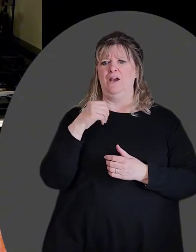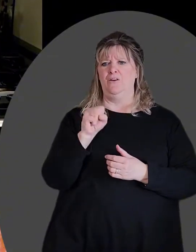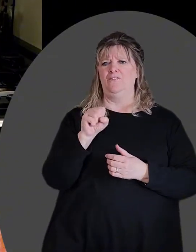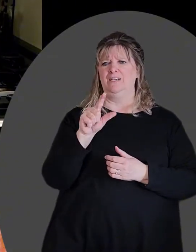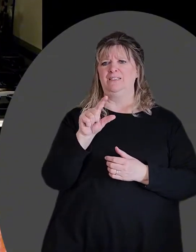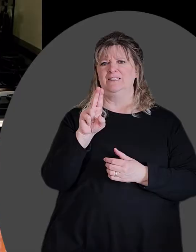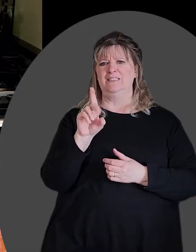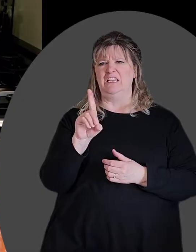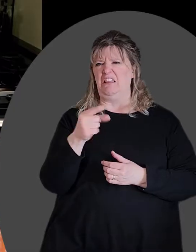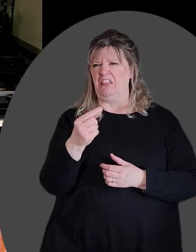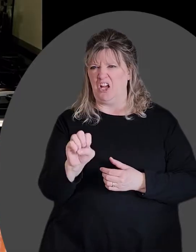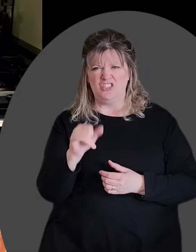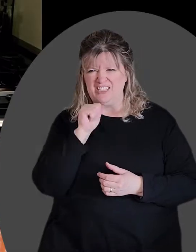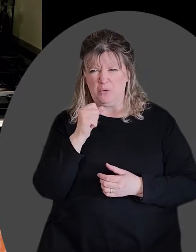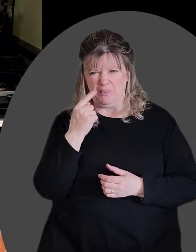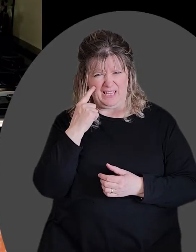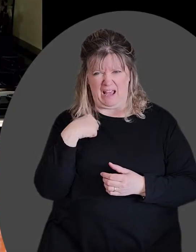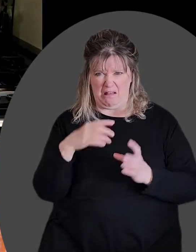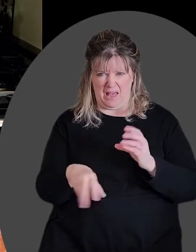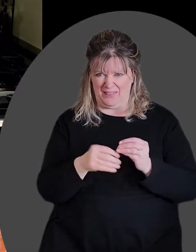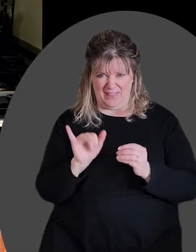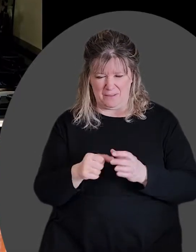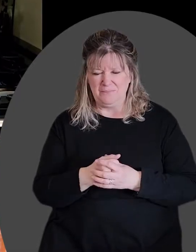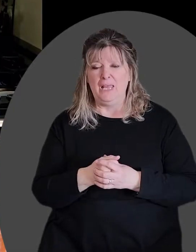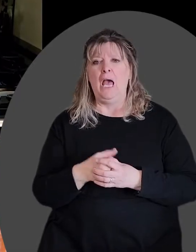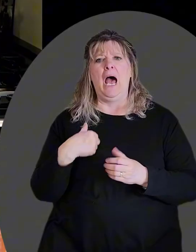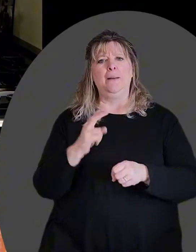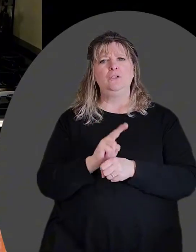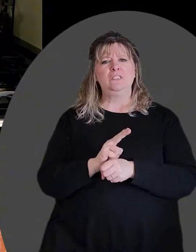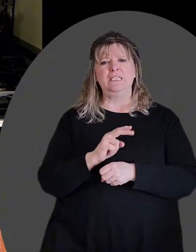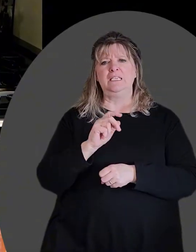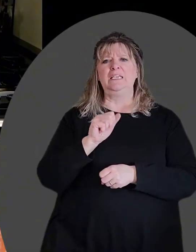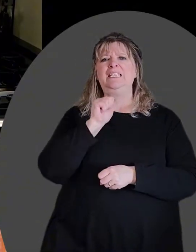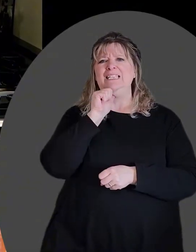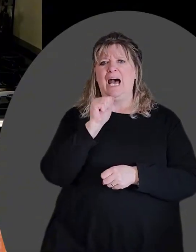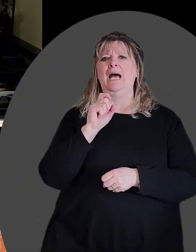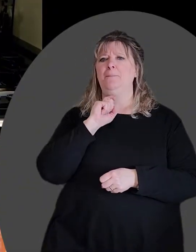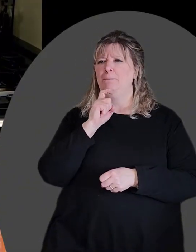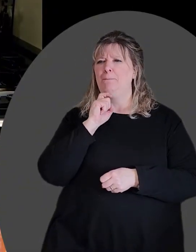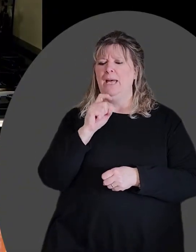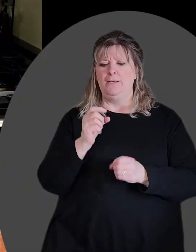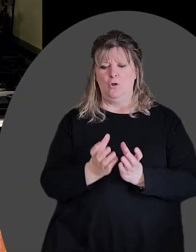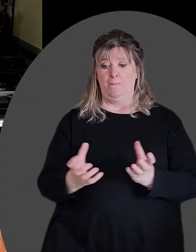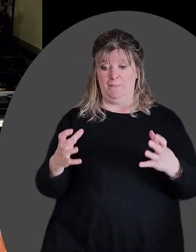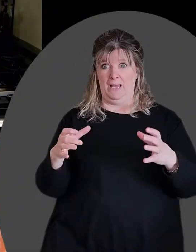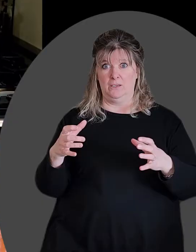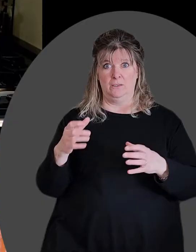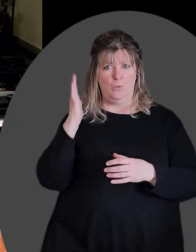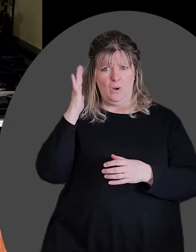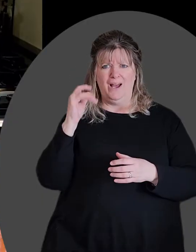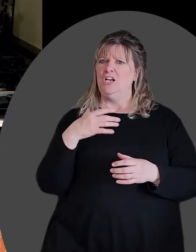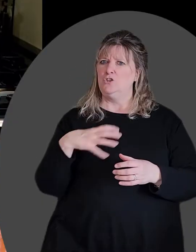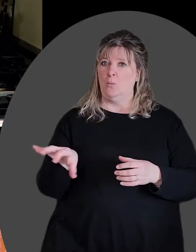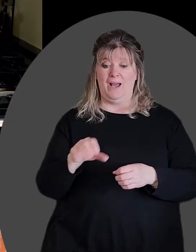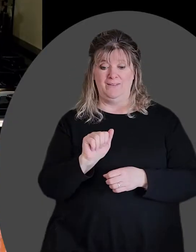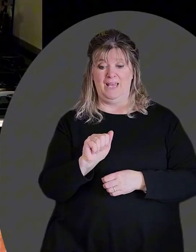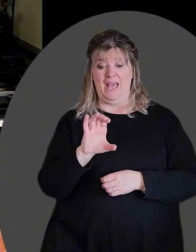I don't think I'll put the sludge in I'm using a non metal pan because I don't want the acid to interact